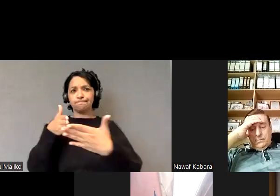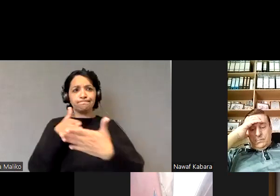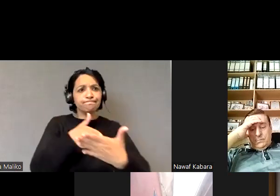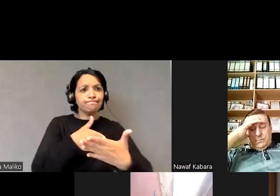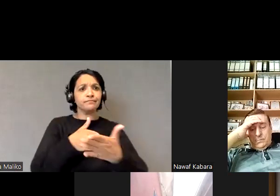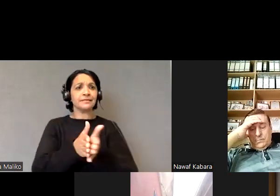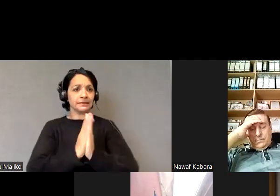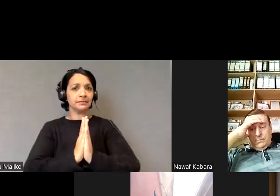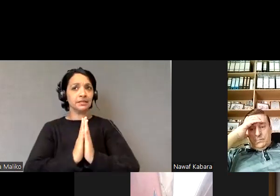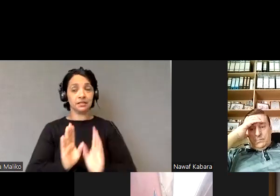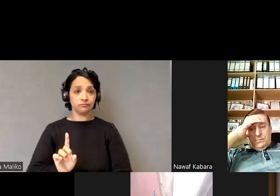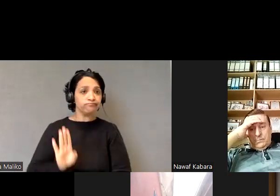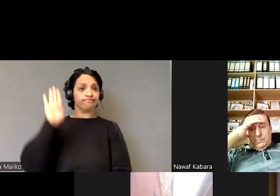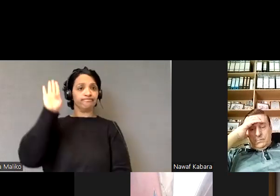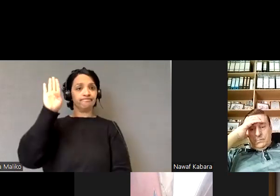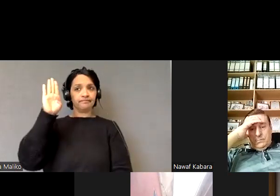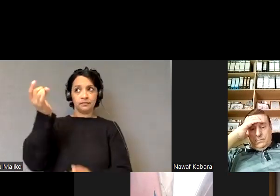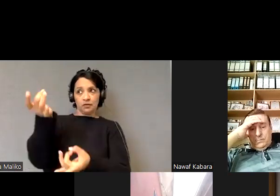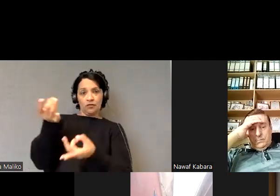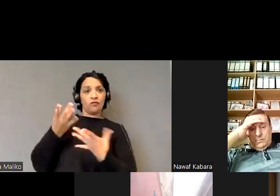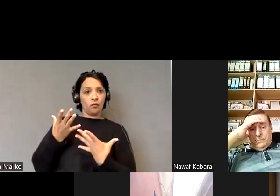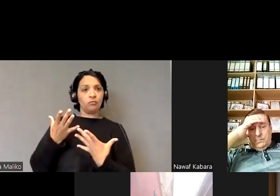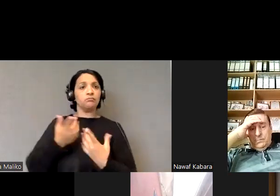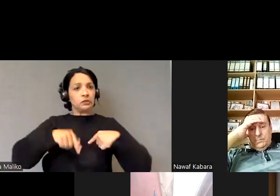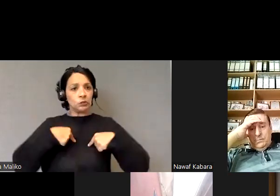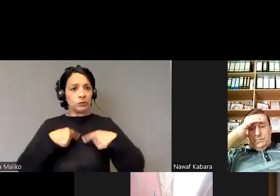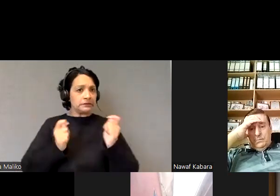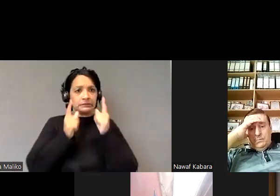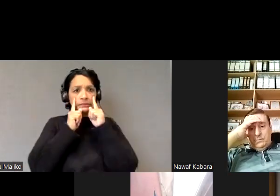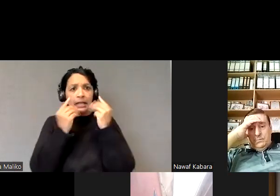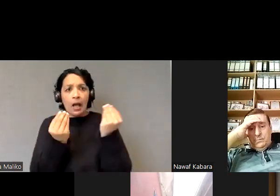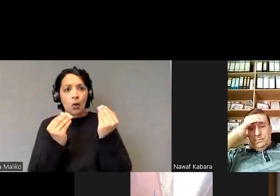to raise it and we will try to address that.